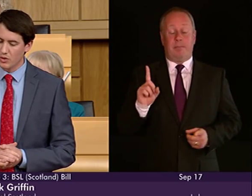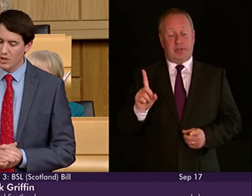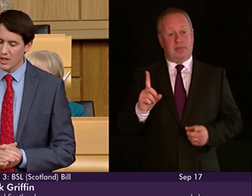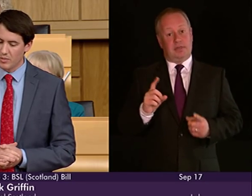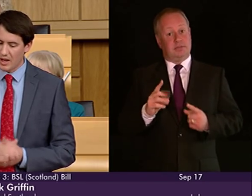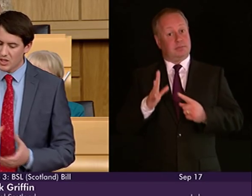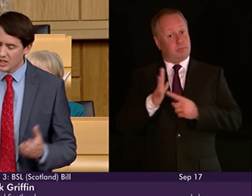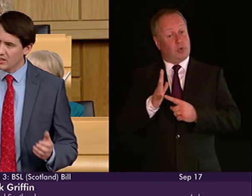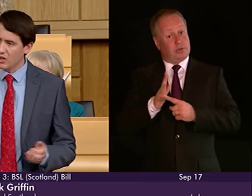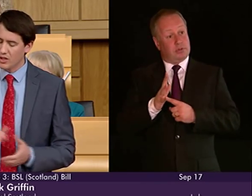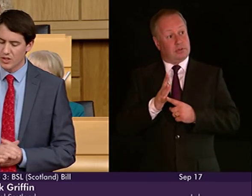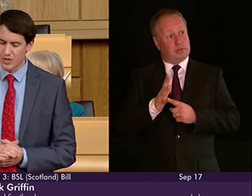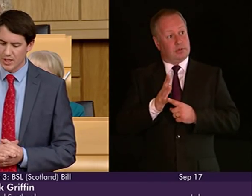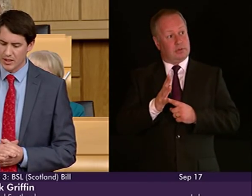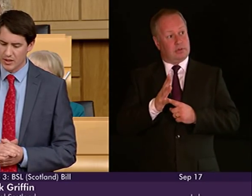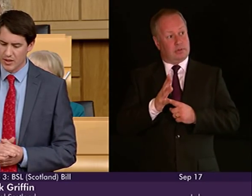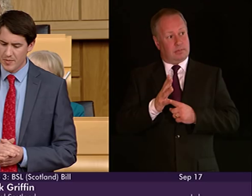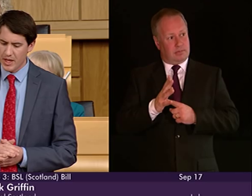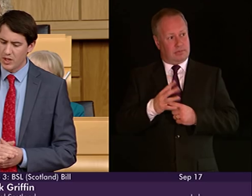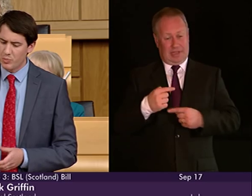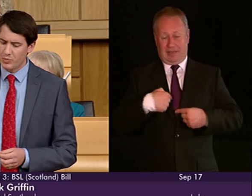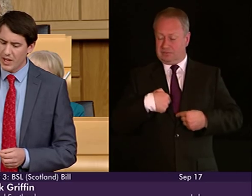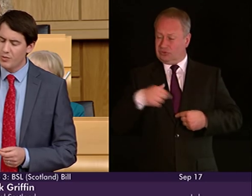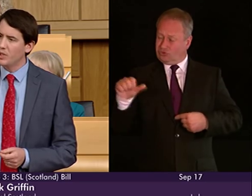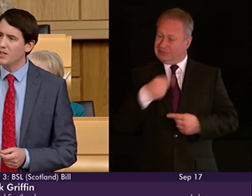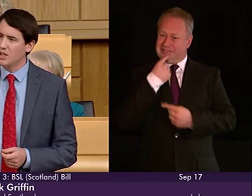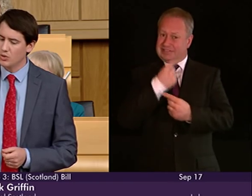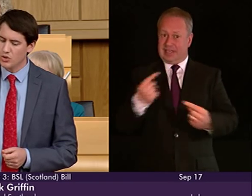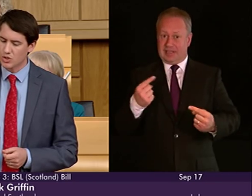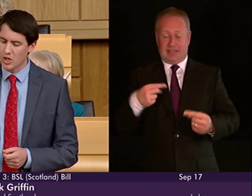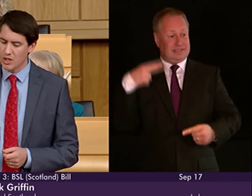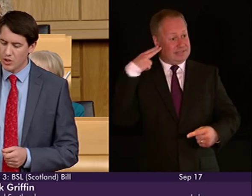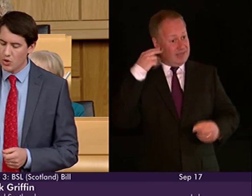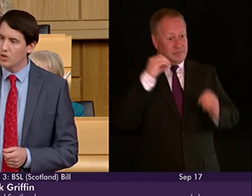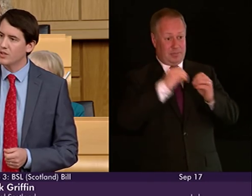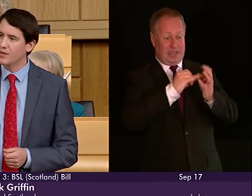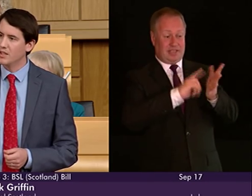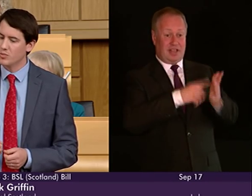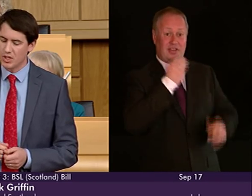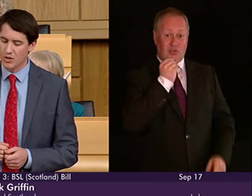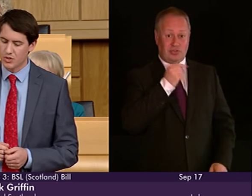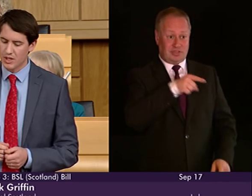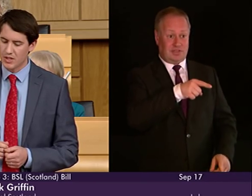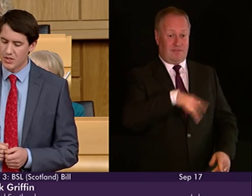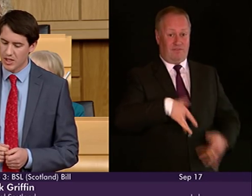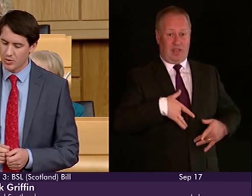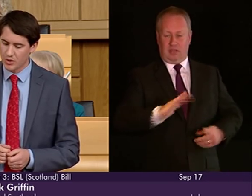to state, as others have done, that deaf BSL users do not define themselves as disabled;